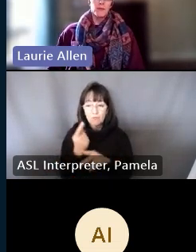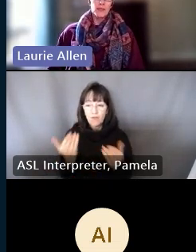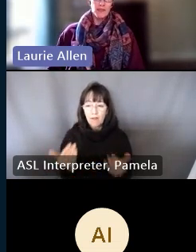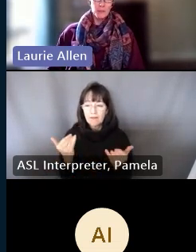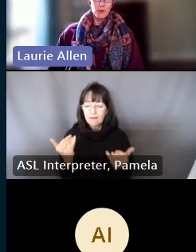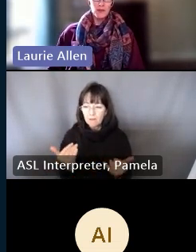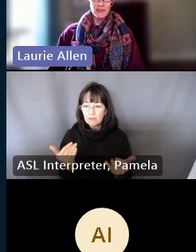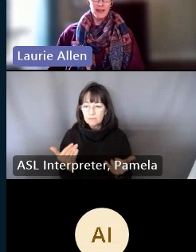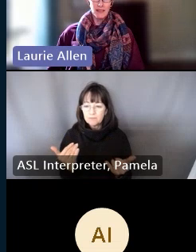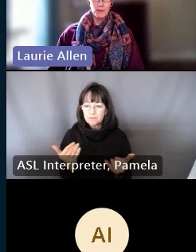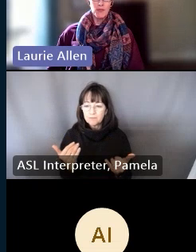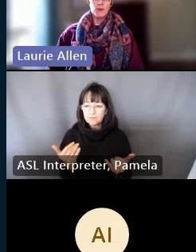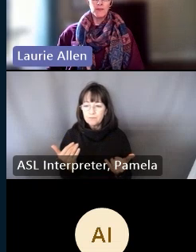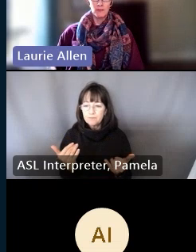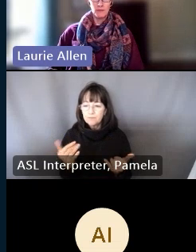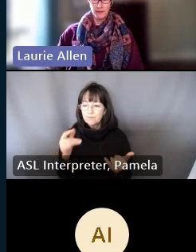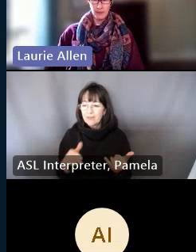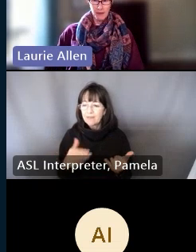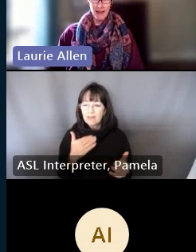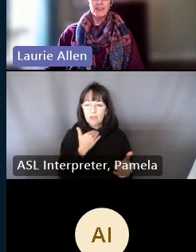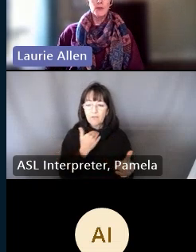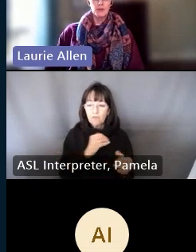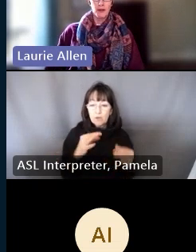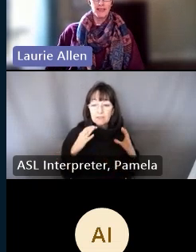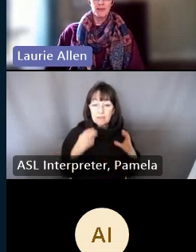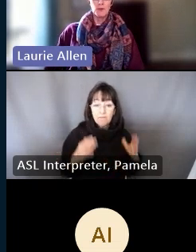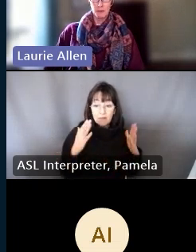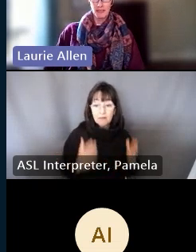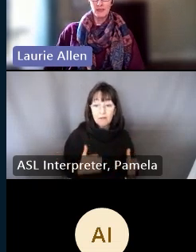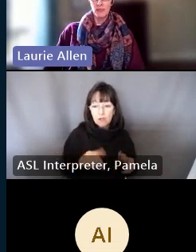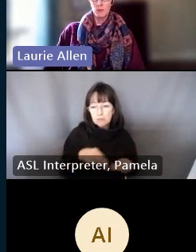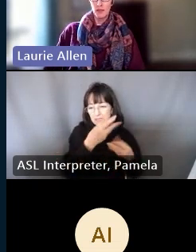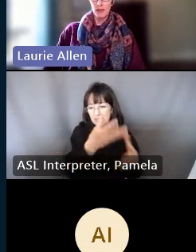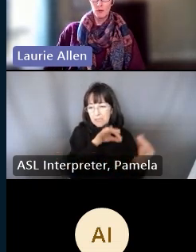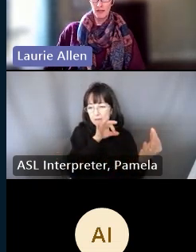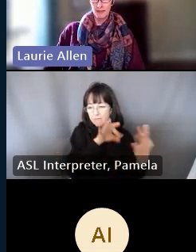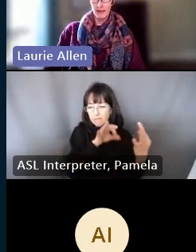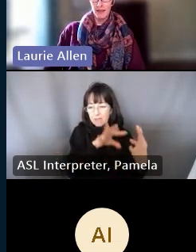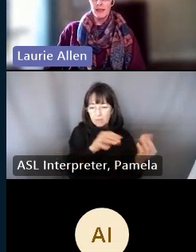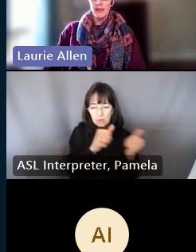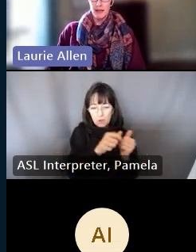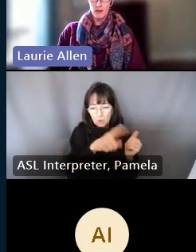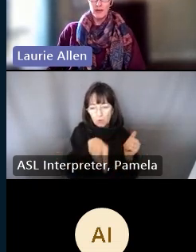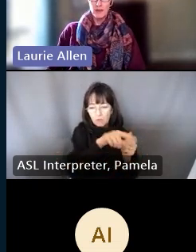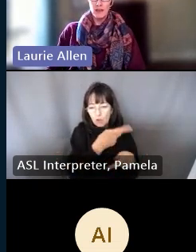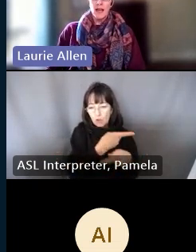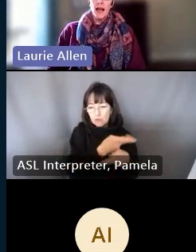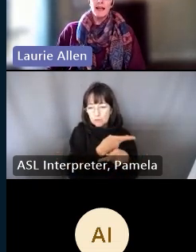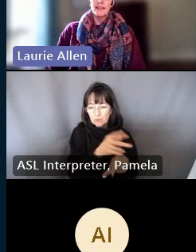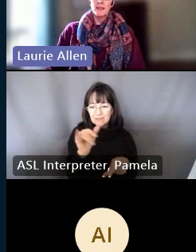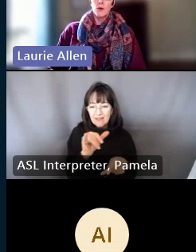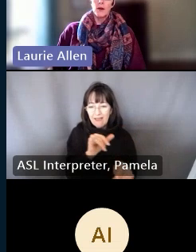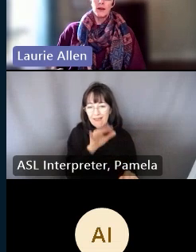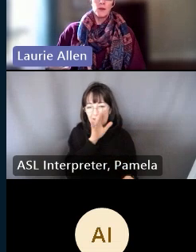voice of the employee and voice of the customers who give feedback to those product teams who are specifically working on products like Narrator and so, you know,